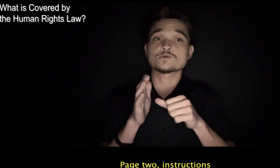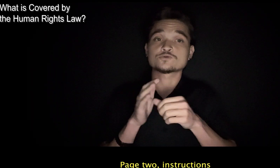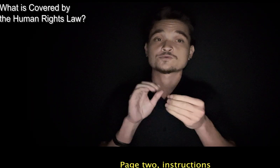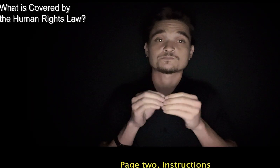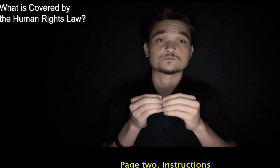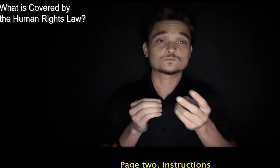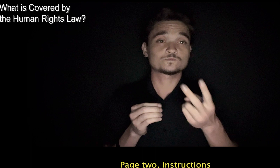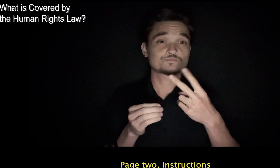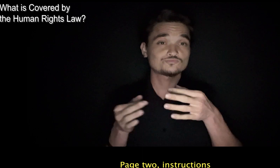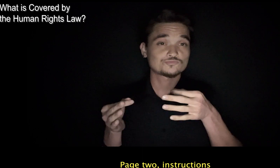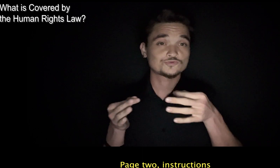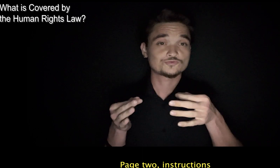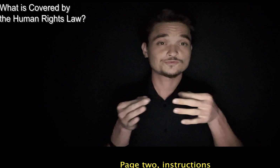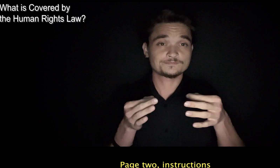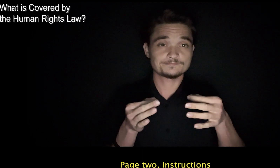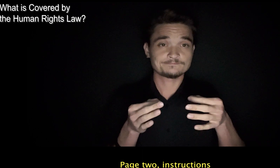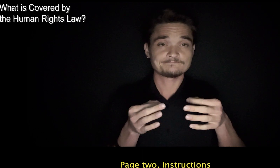Page two, instructions